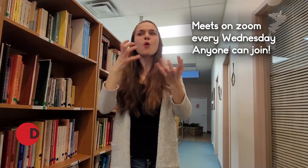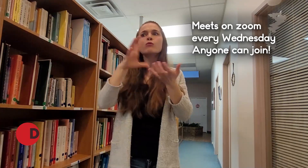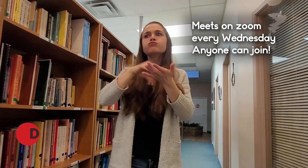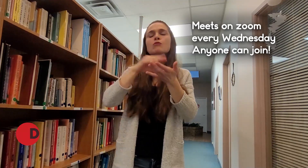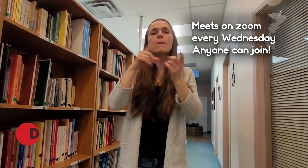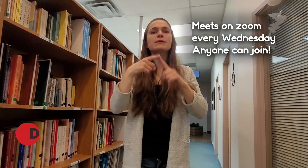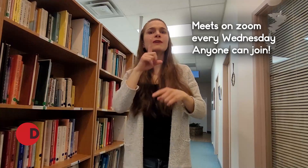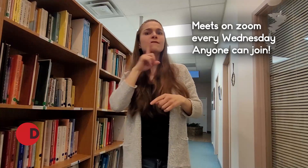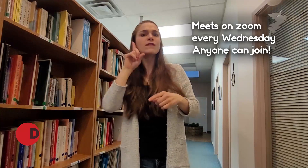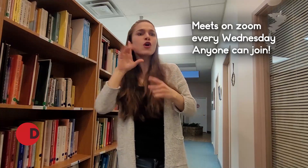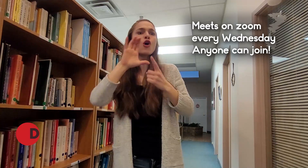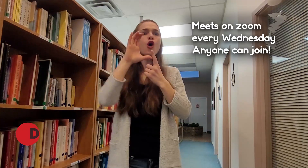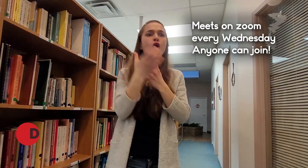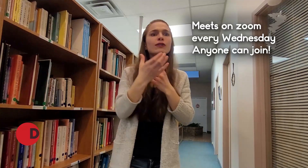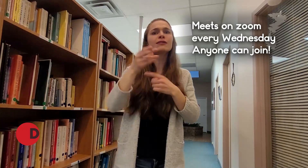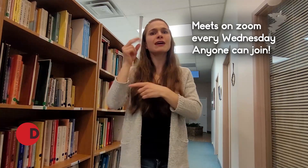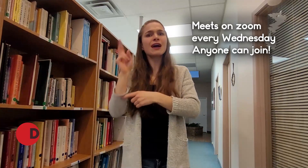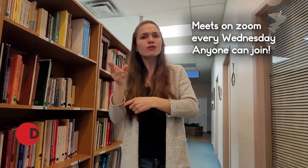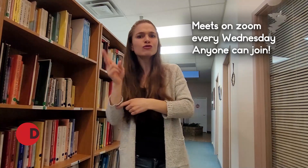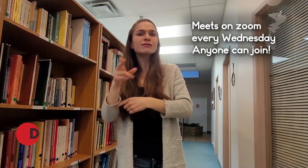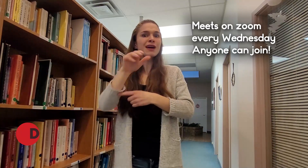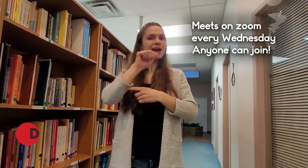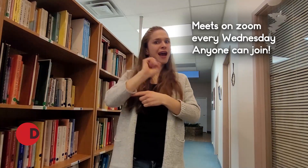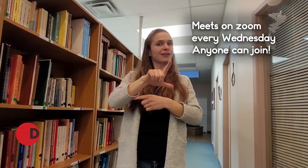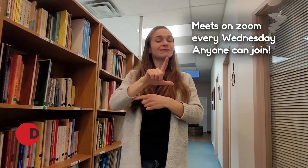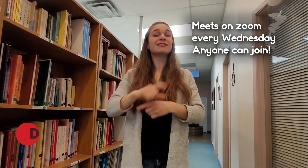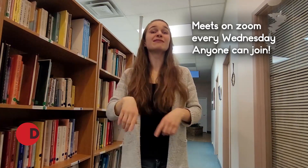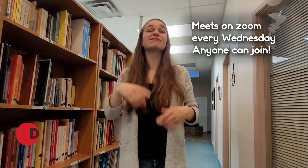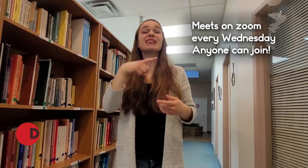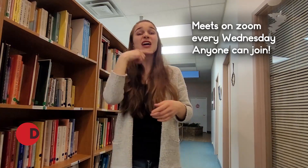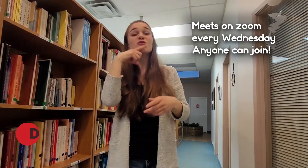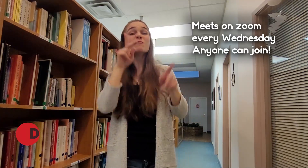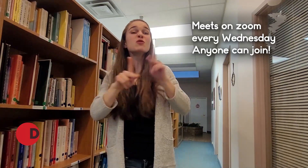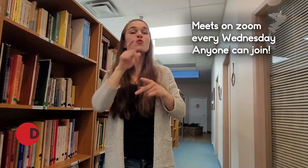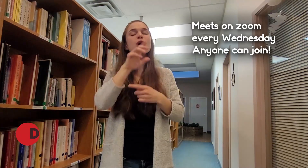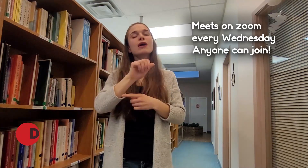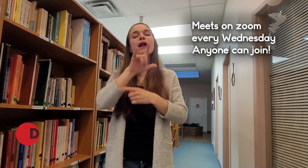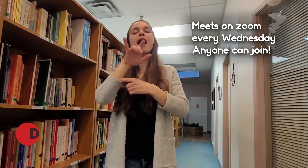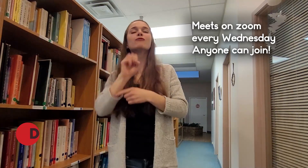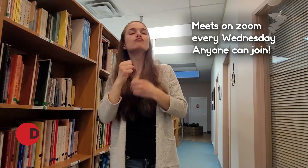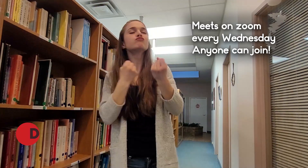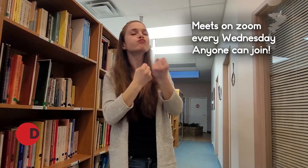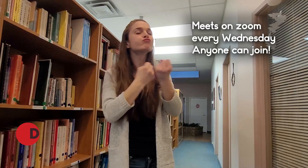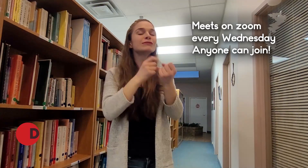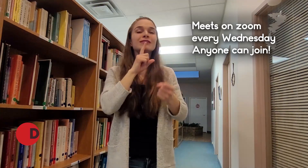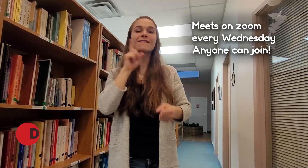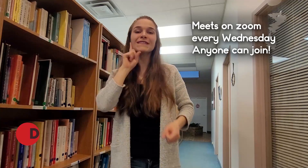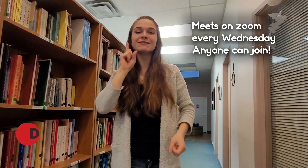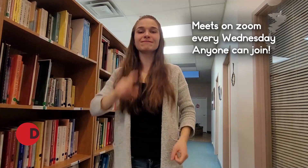Hard of Hearing people who want to learn Deaf culture, ASL and history, Hearing allies.